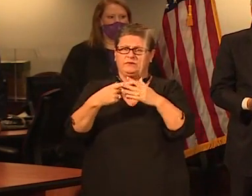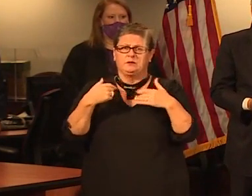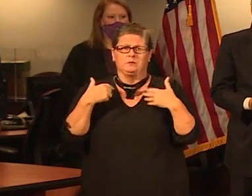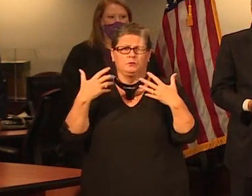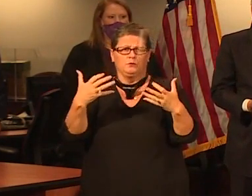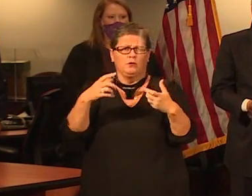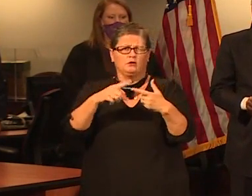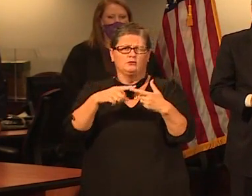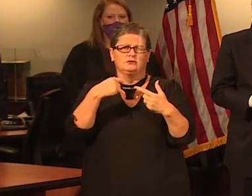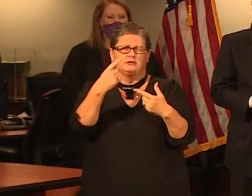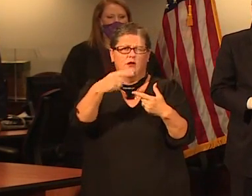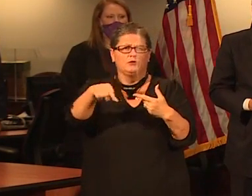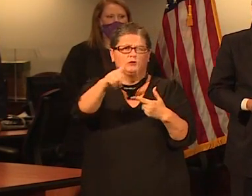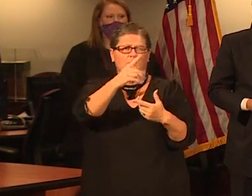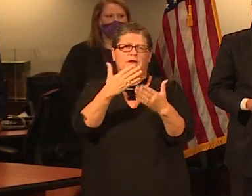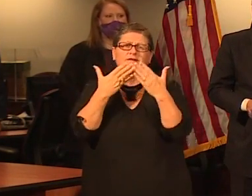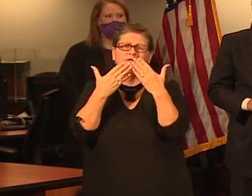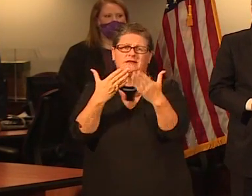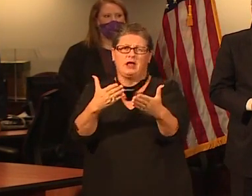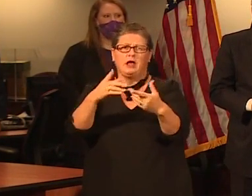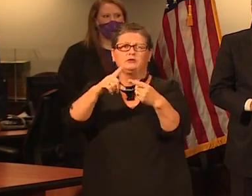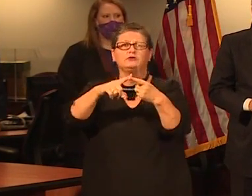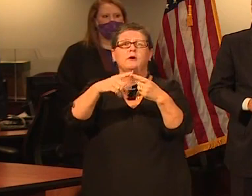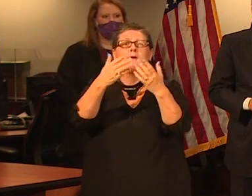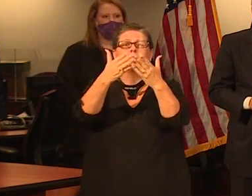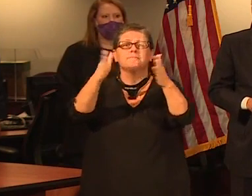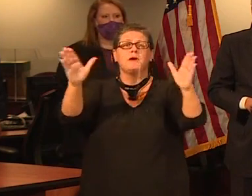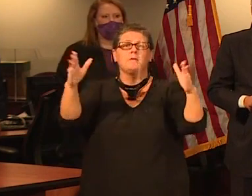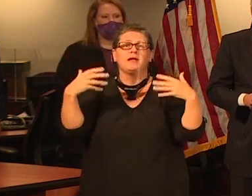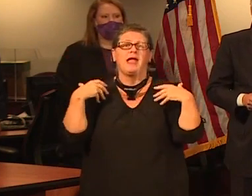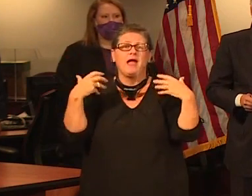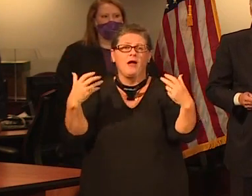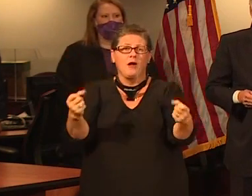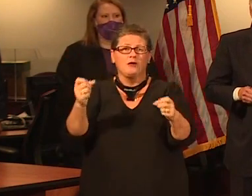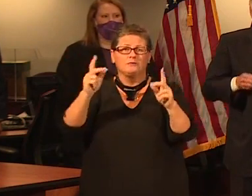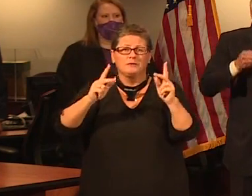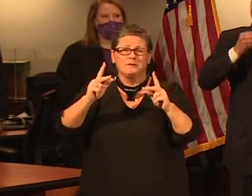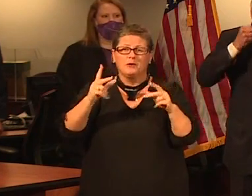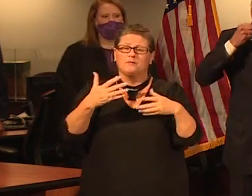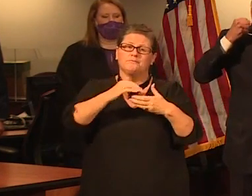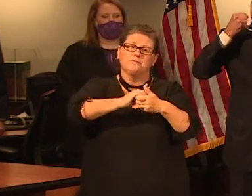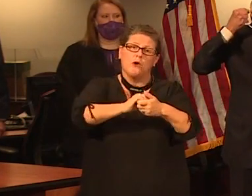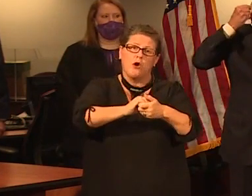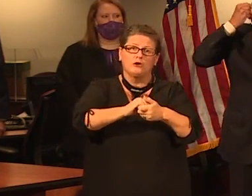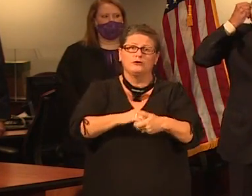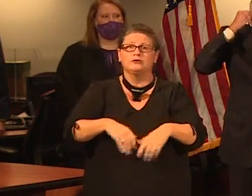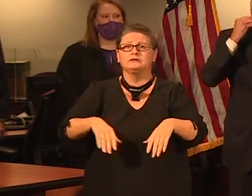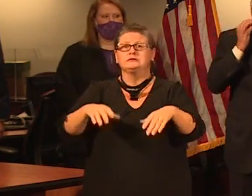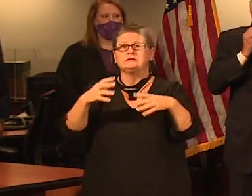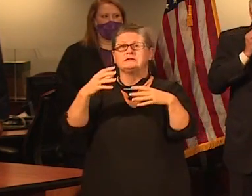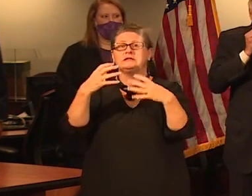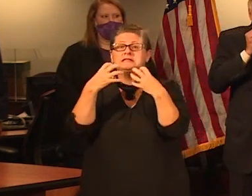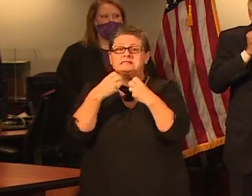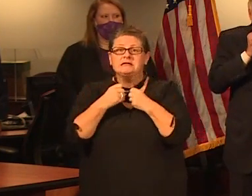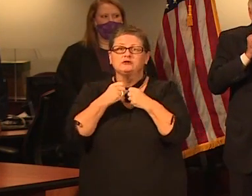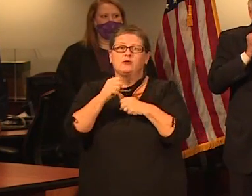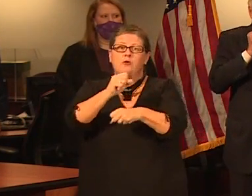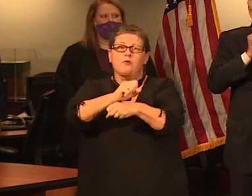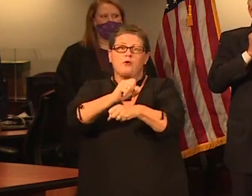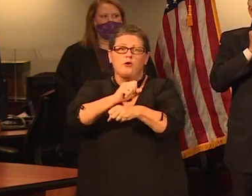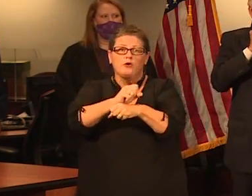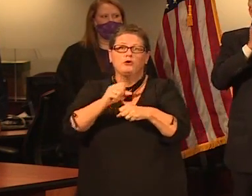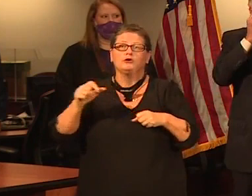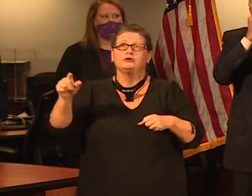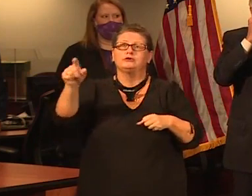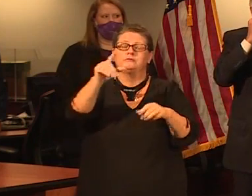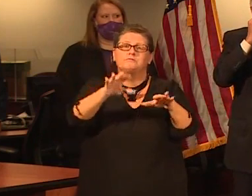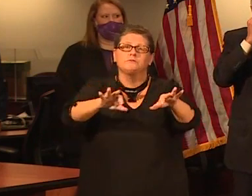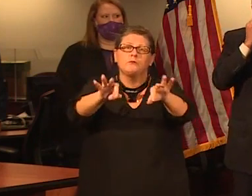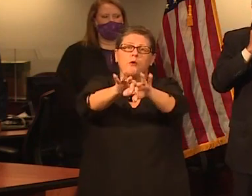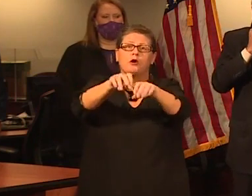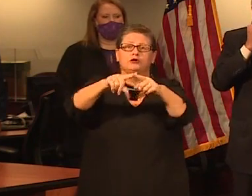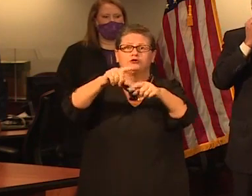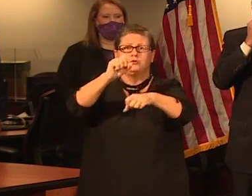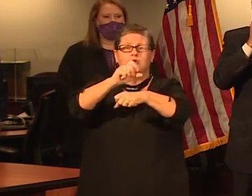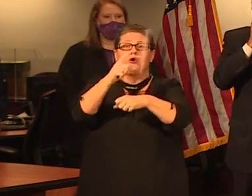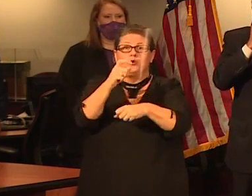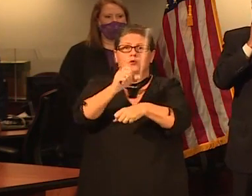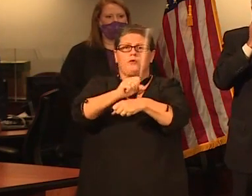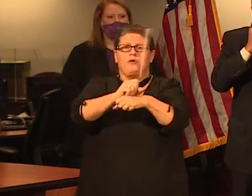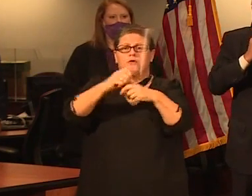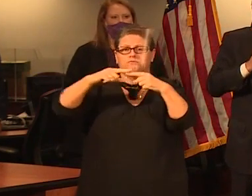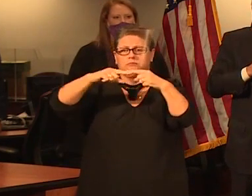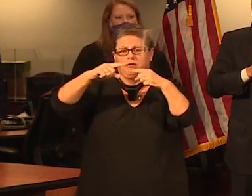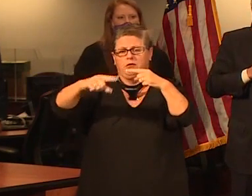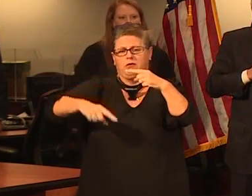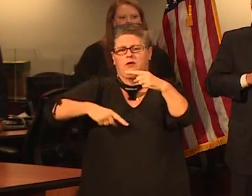BEFORE I BEGIN, I WOULD LIKE TO TAKE THIS OPPORTUNITY TO THANK ALL OF OUR PUBLIC HEALTH PARTNERS, ESSENTIAL WORKERS AND MANY OTHERS WHO CONTINUE TO WORK AROUND THE CLOCK TO